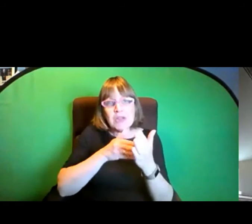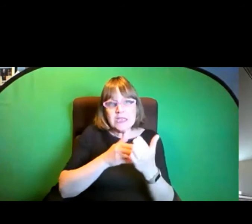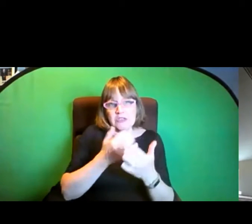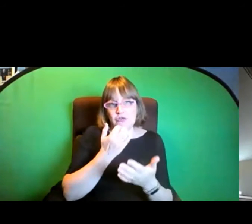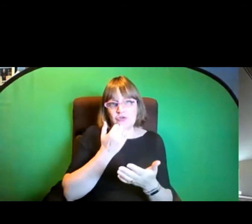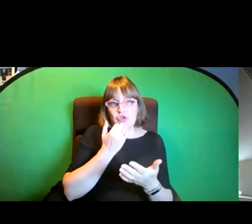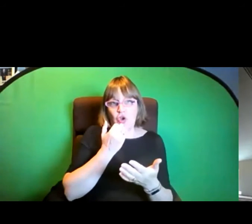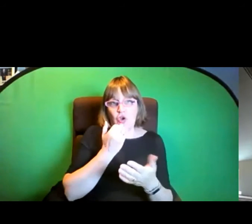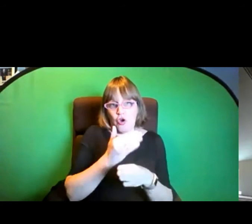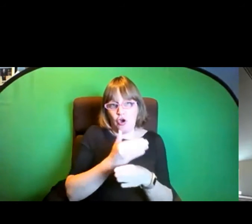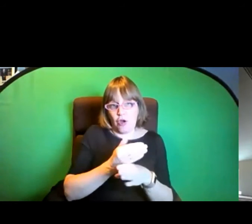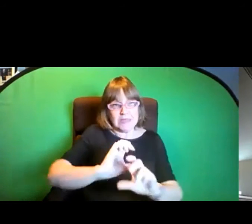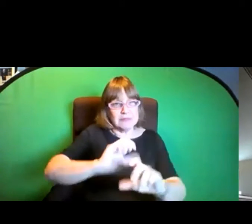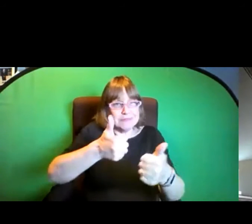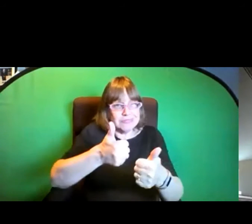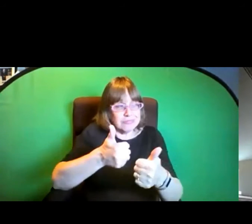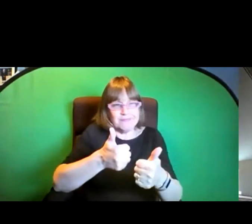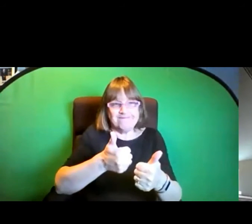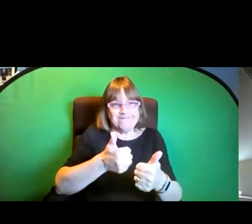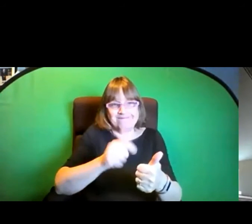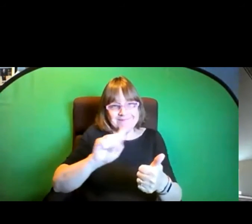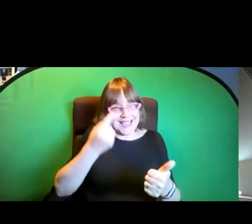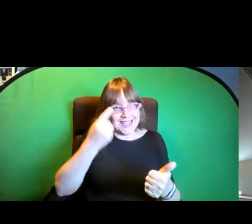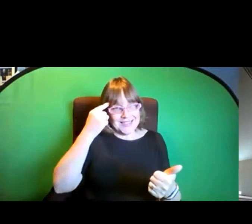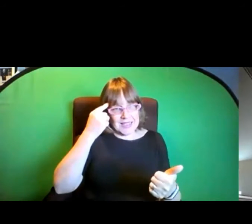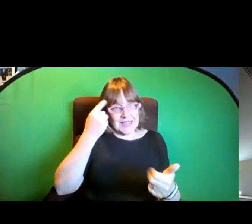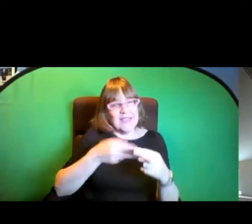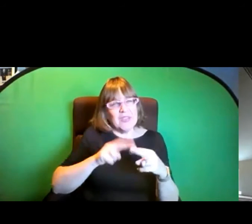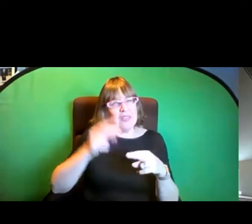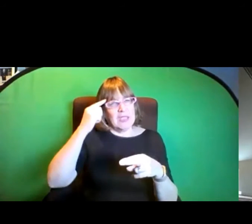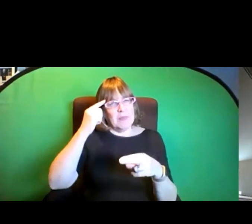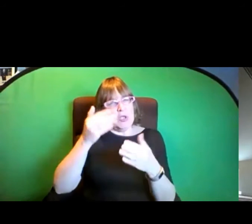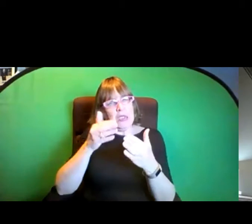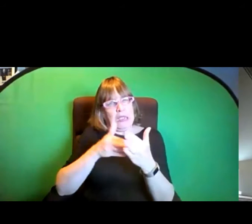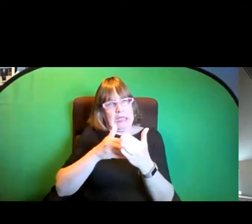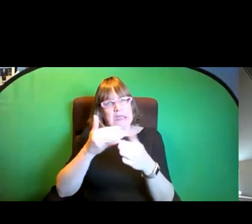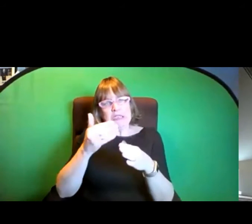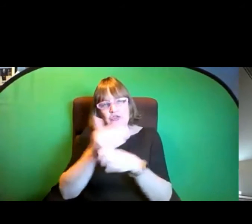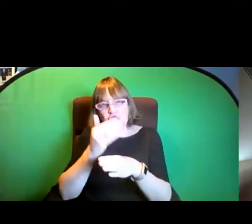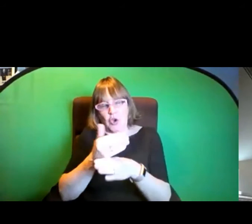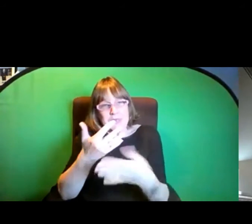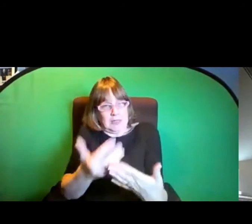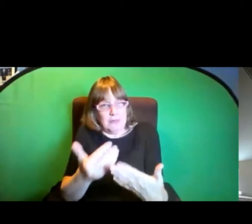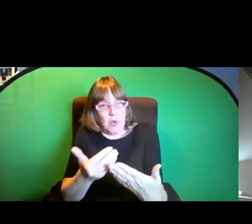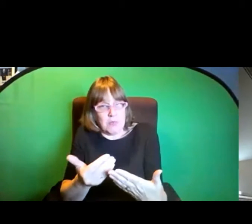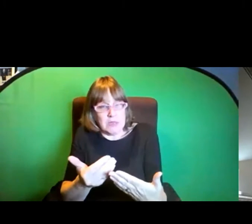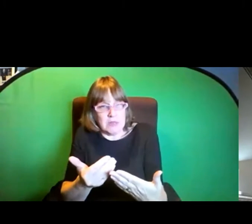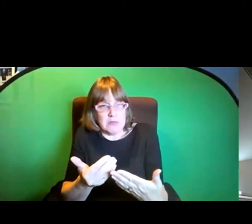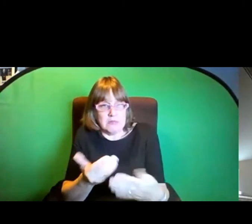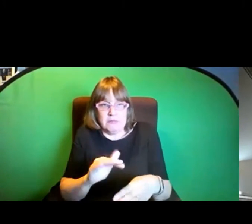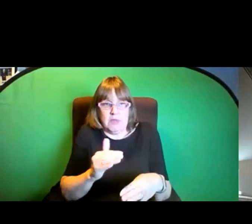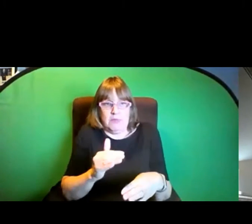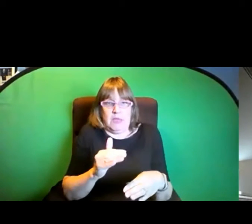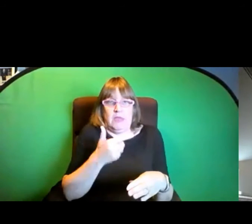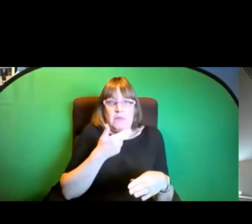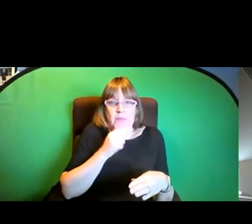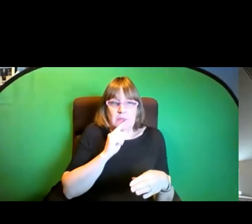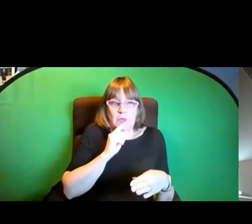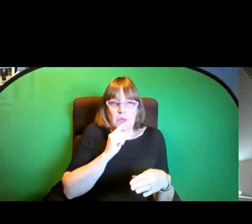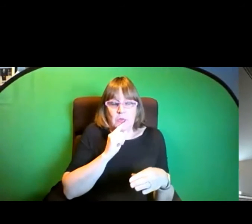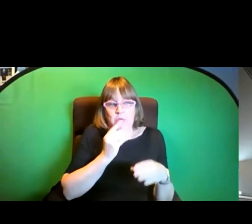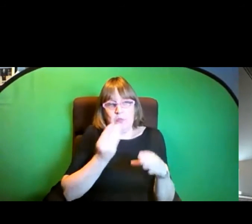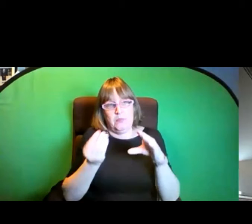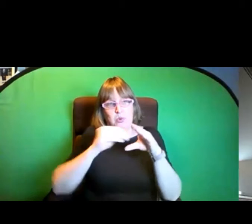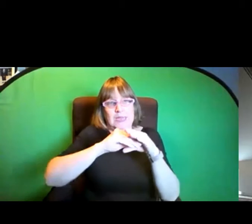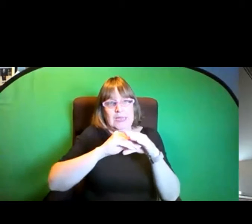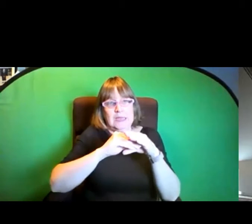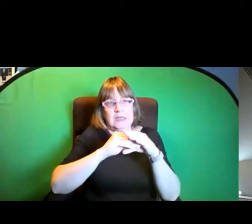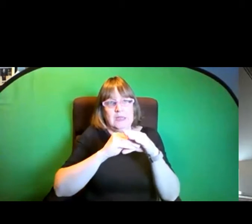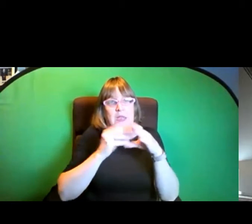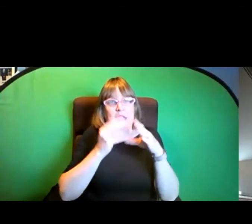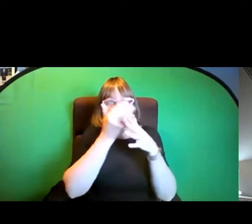once one starts to think about existing green jobs whether it's people putting insulation in lofts or